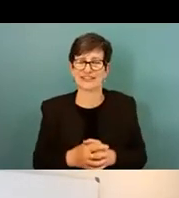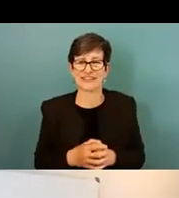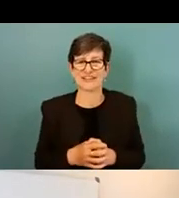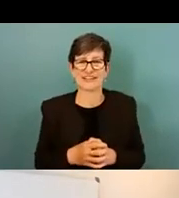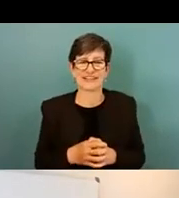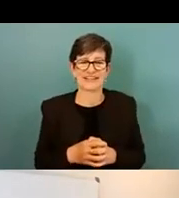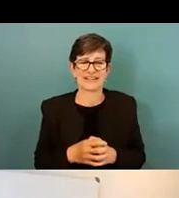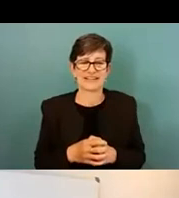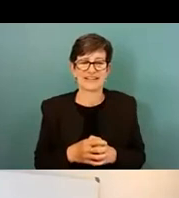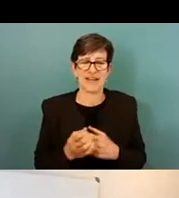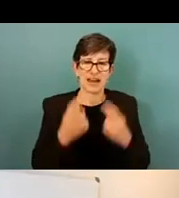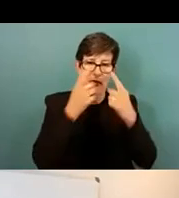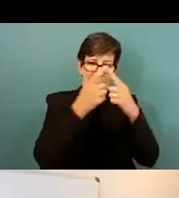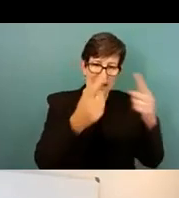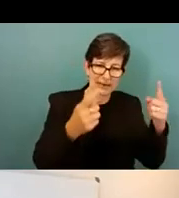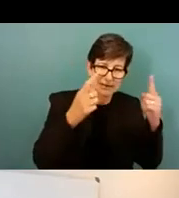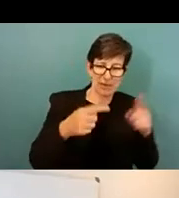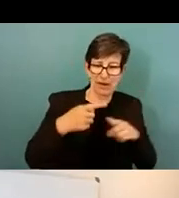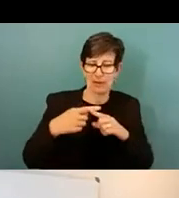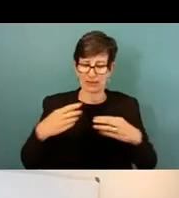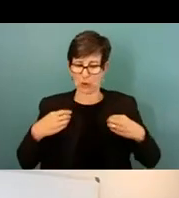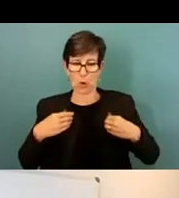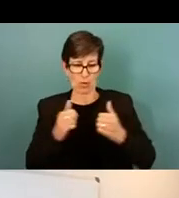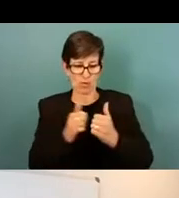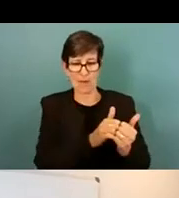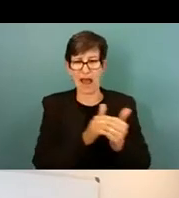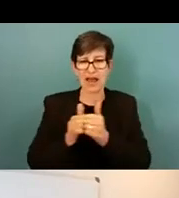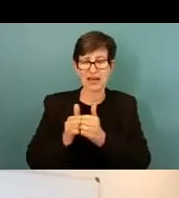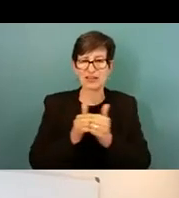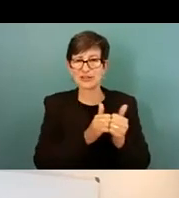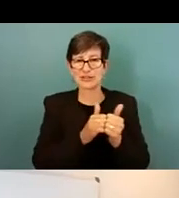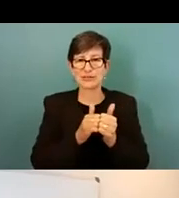academic and a corporate partnership has brought this data to the table, but if it can be the